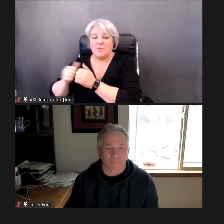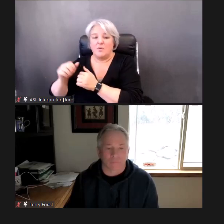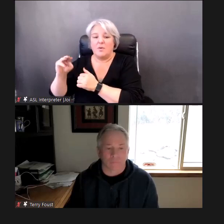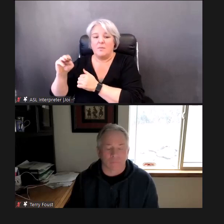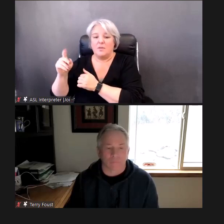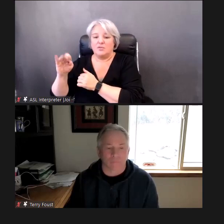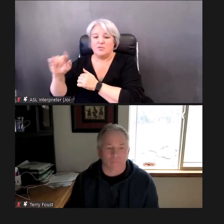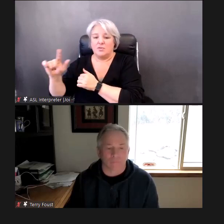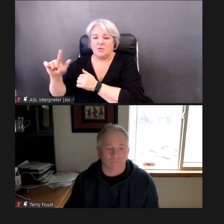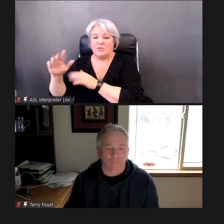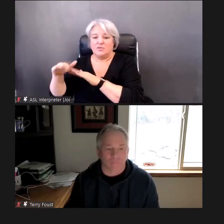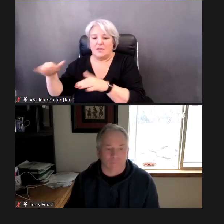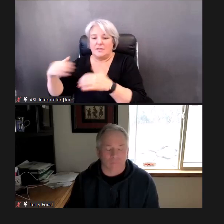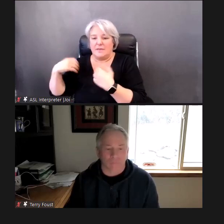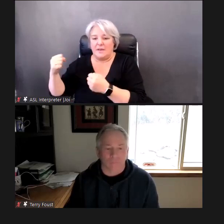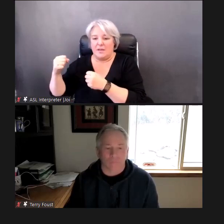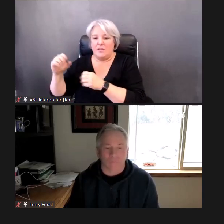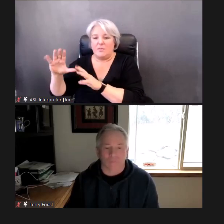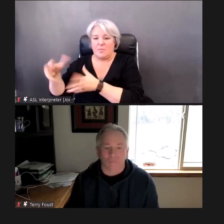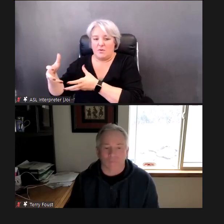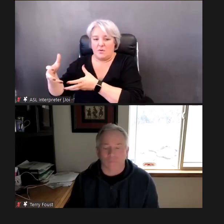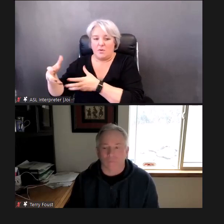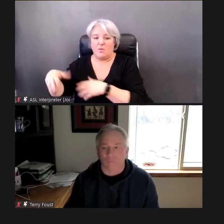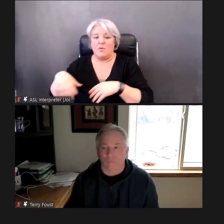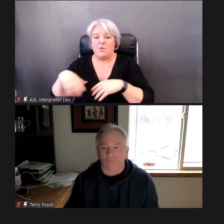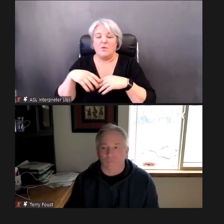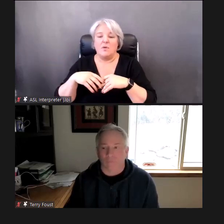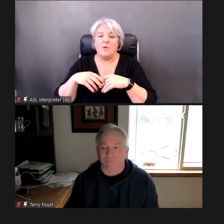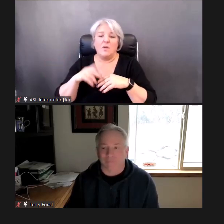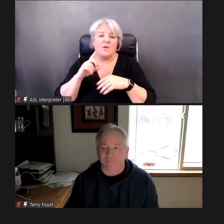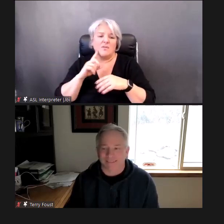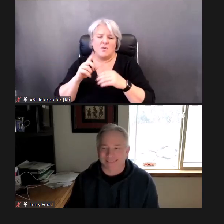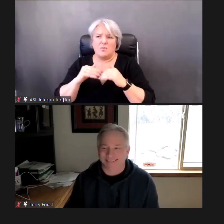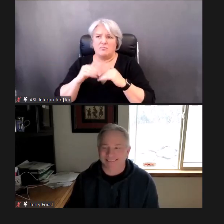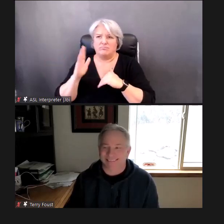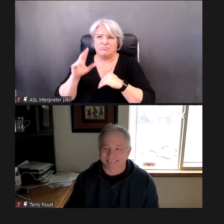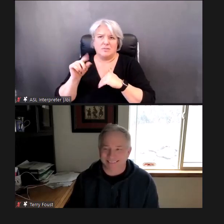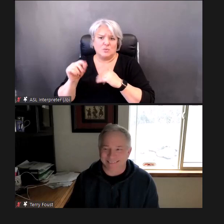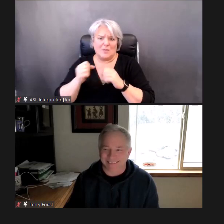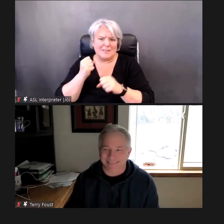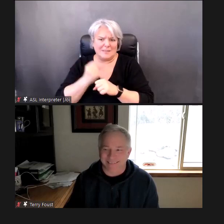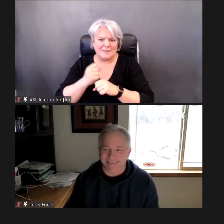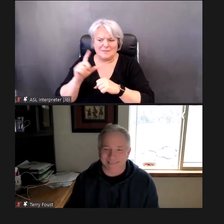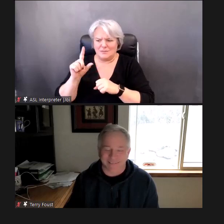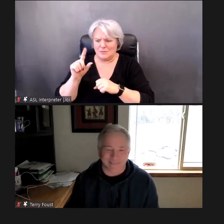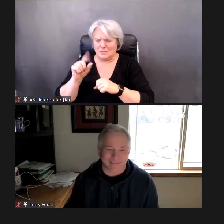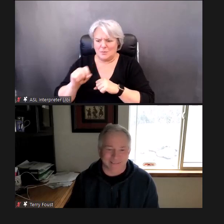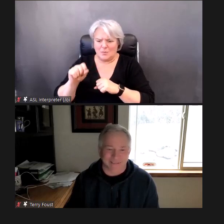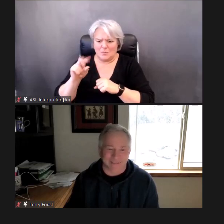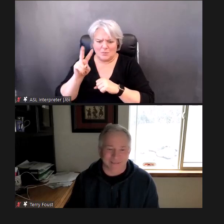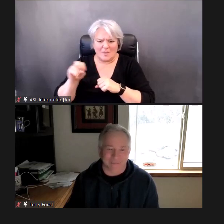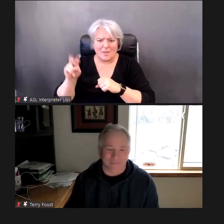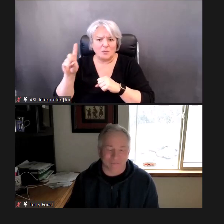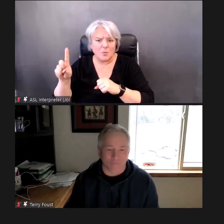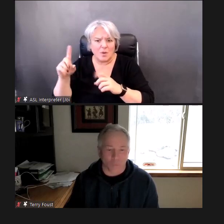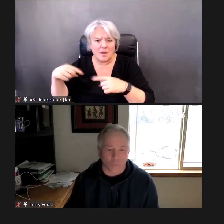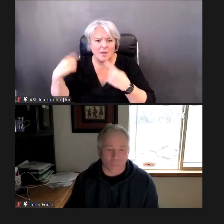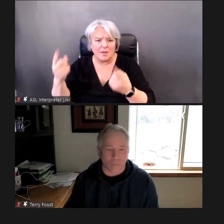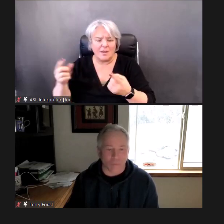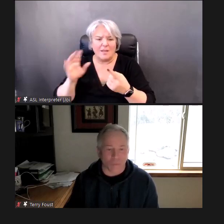Bureau um but for oh more than 20 years